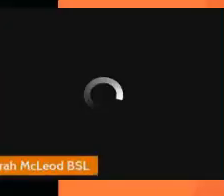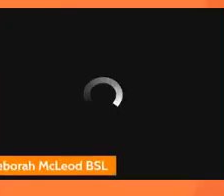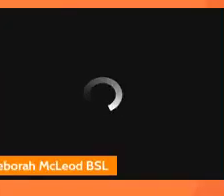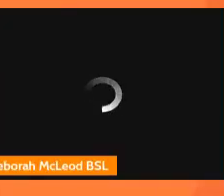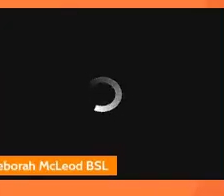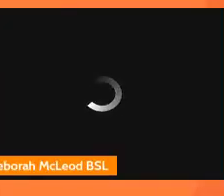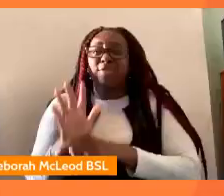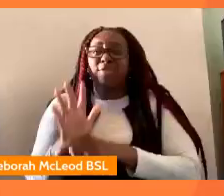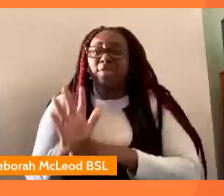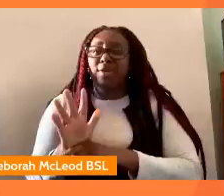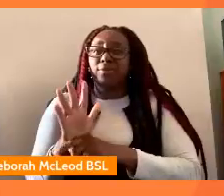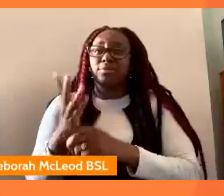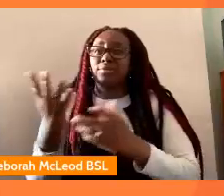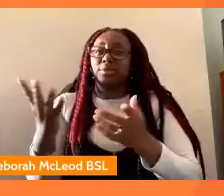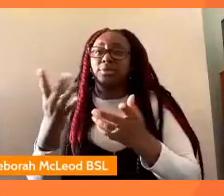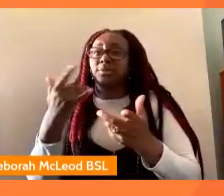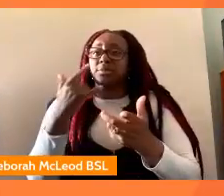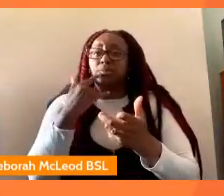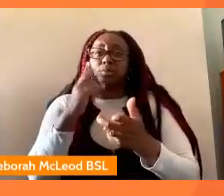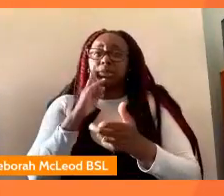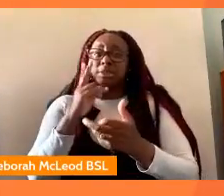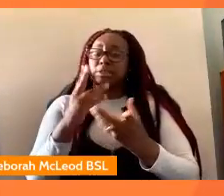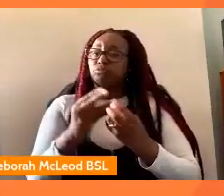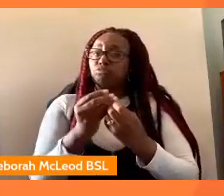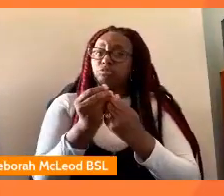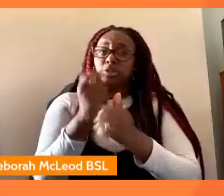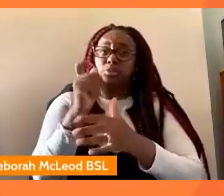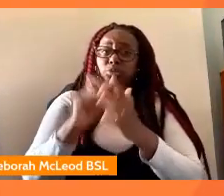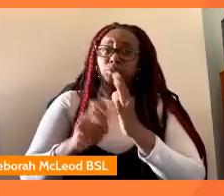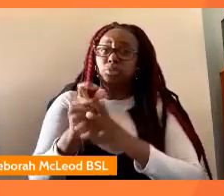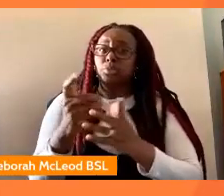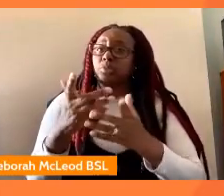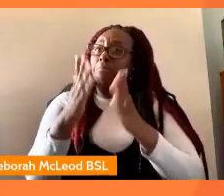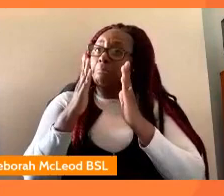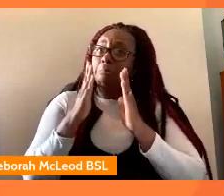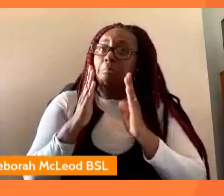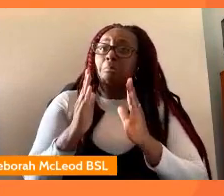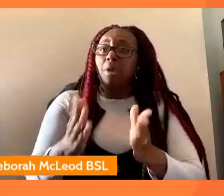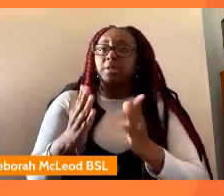Arts has never had the resource to do that, so I think there has to be a rethink.